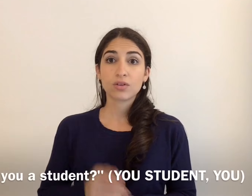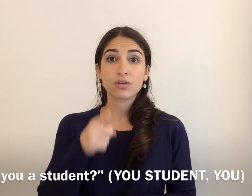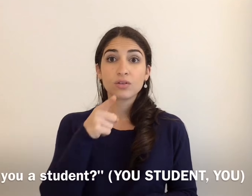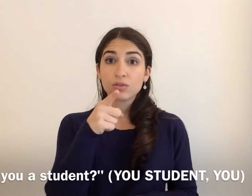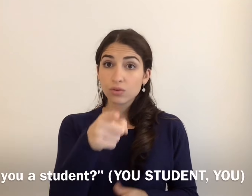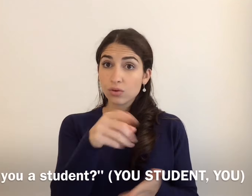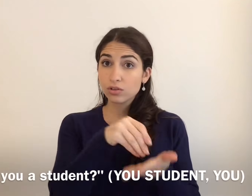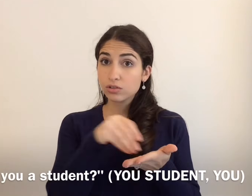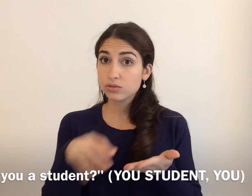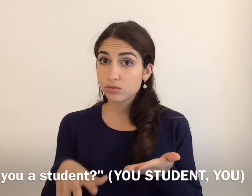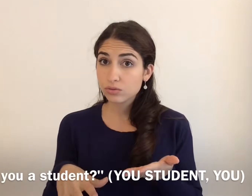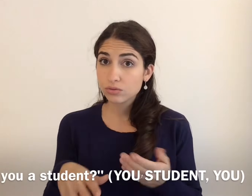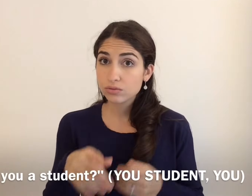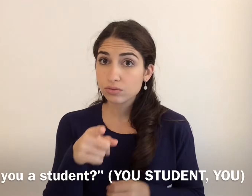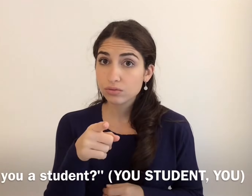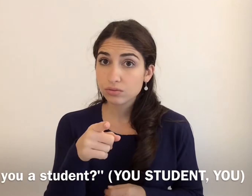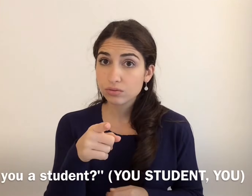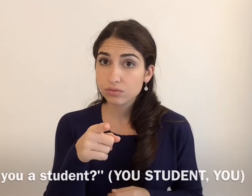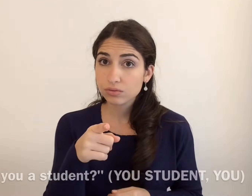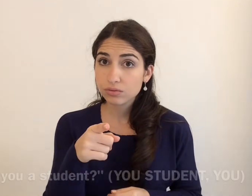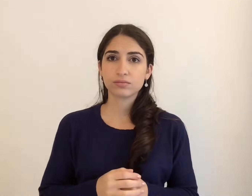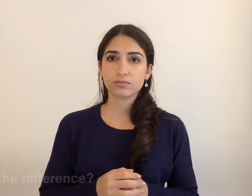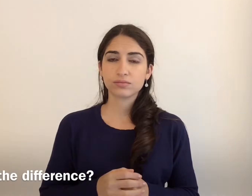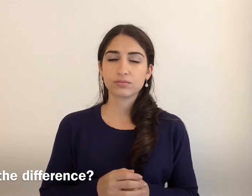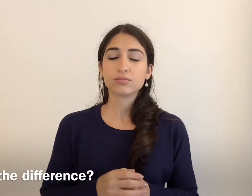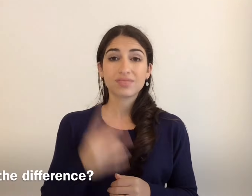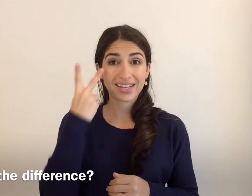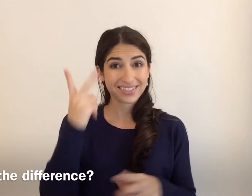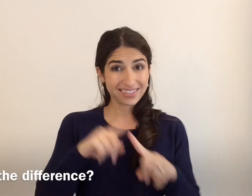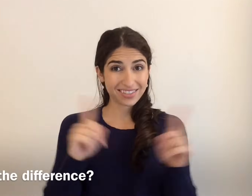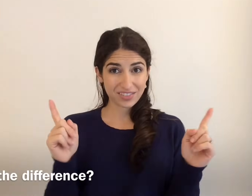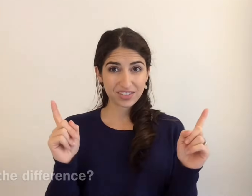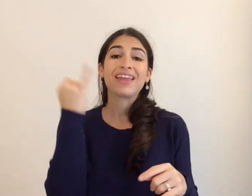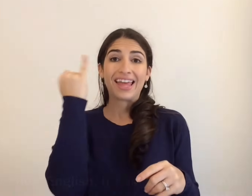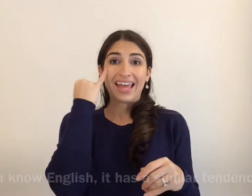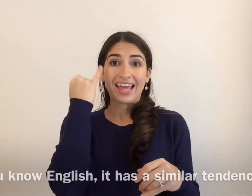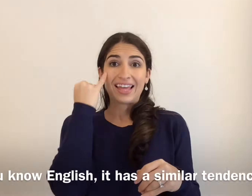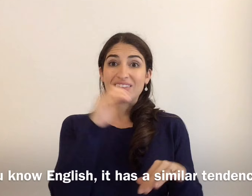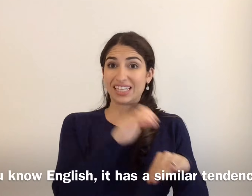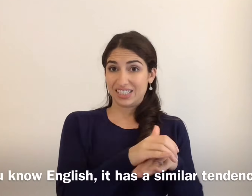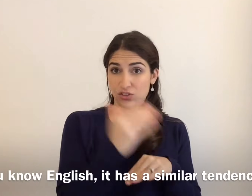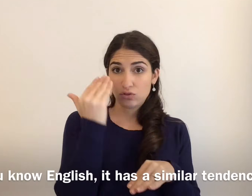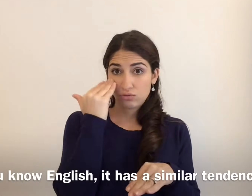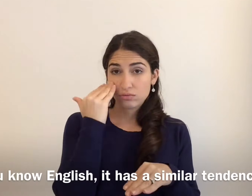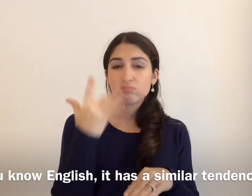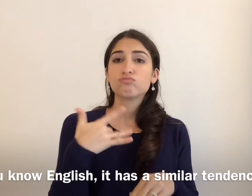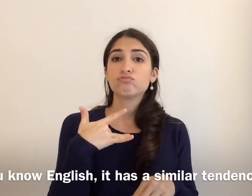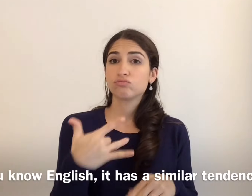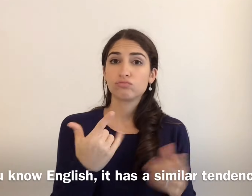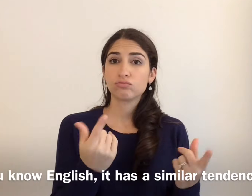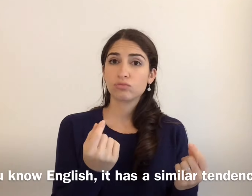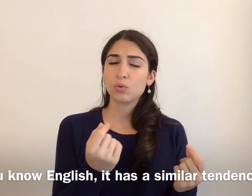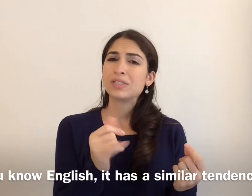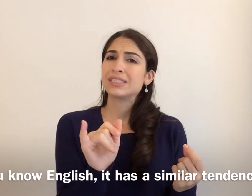YOU STUDENT, YOU? See the difference? If you know casual English